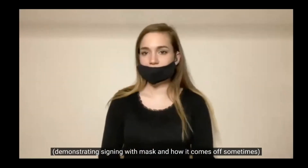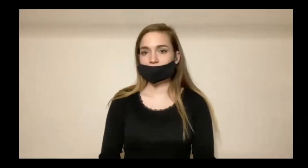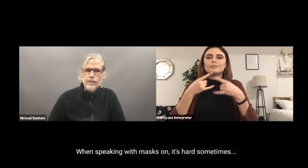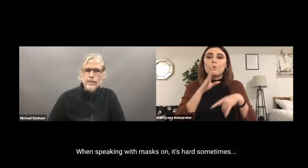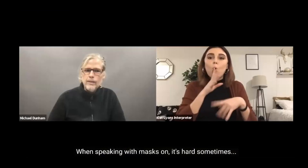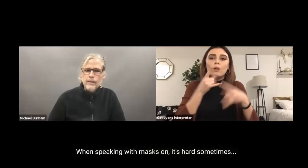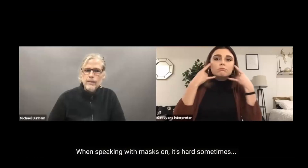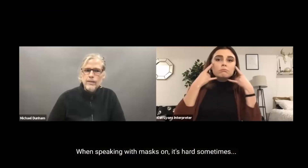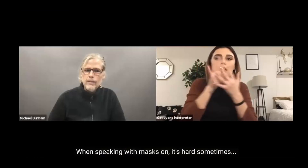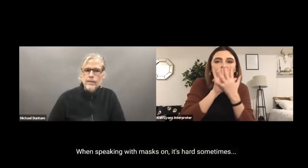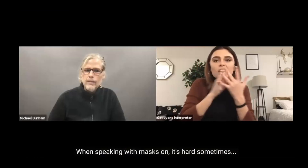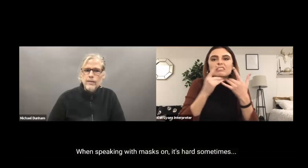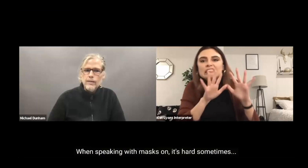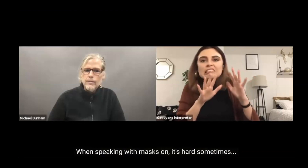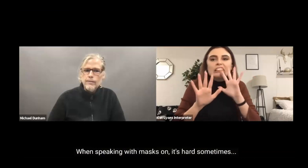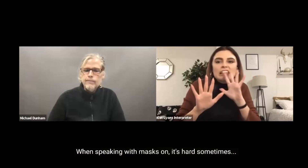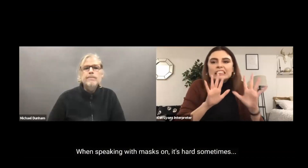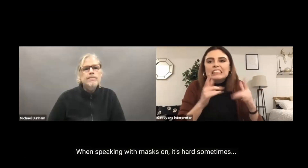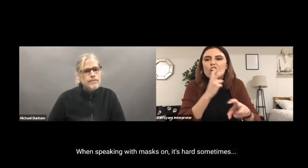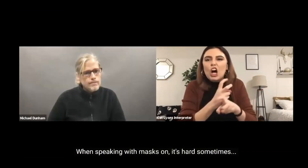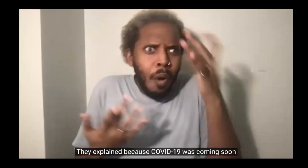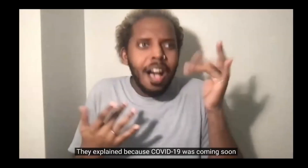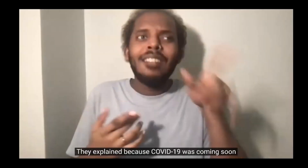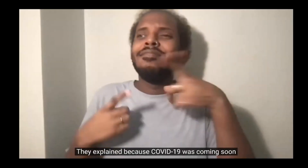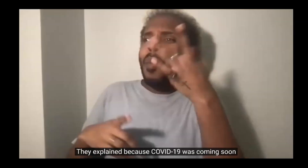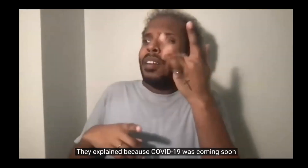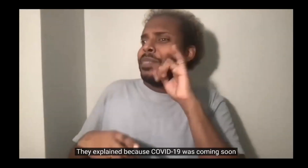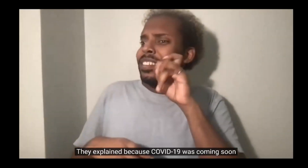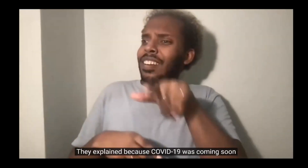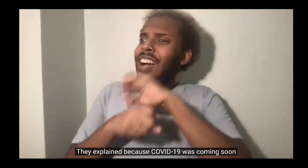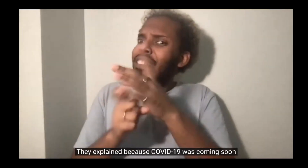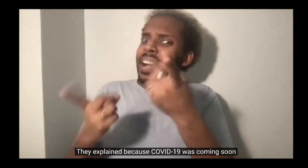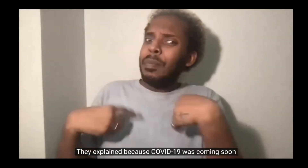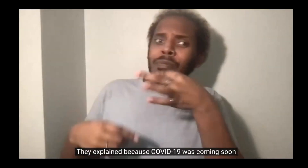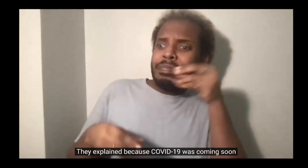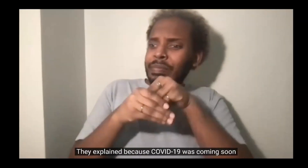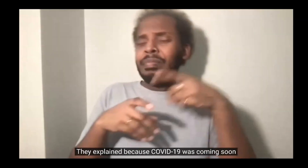When speaking with masks on, it's hard sometimes... They explained because COVID-19 was coming soon